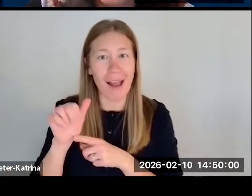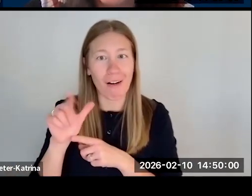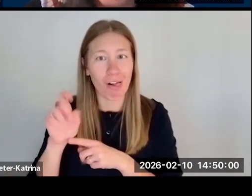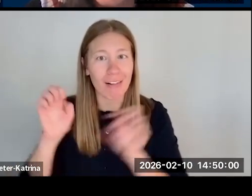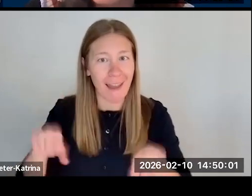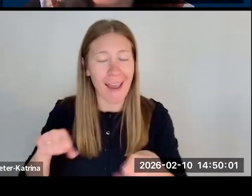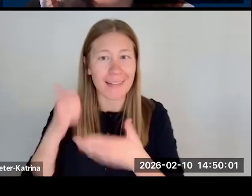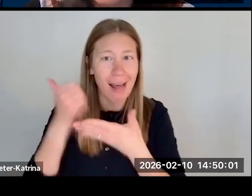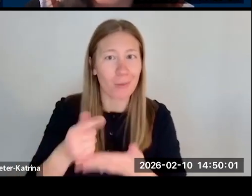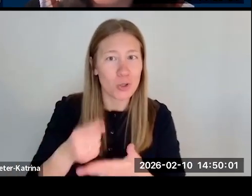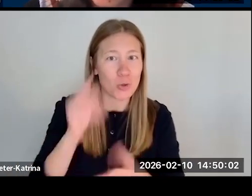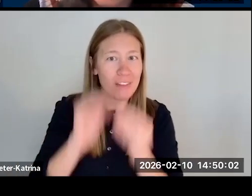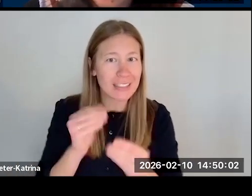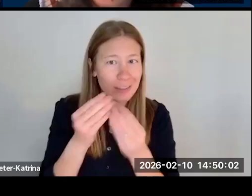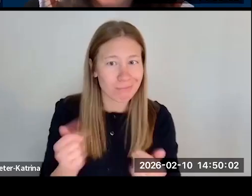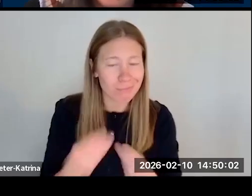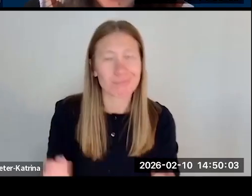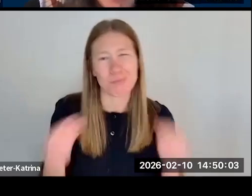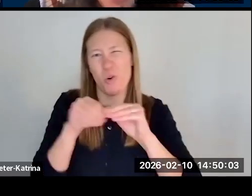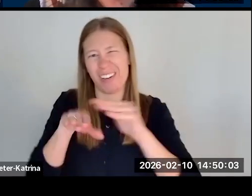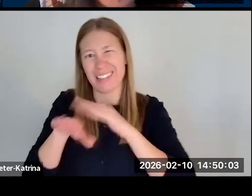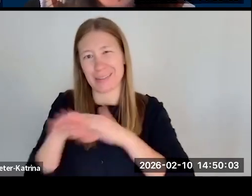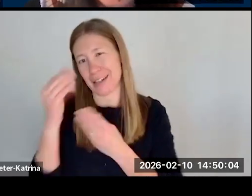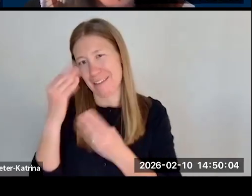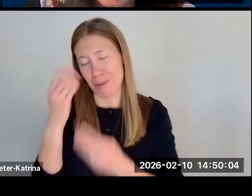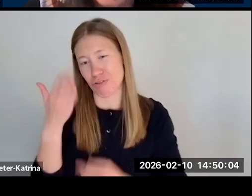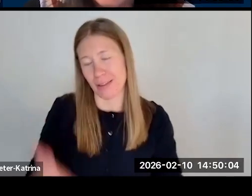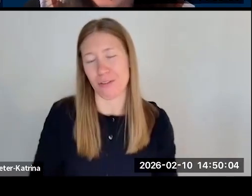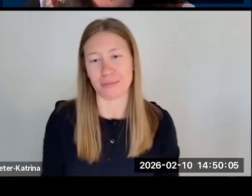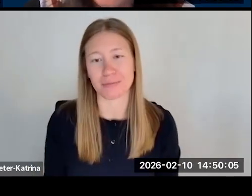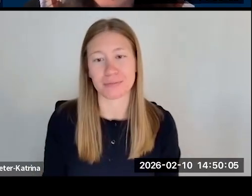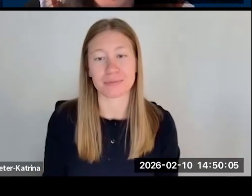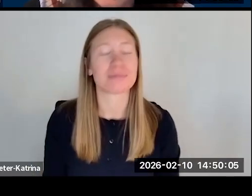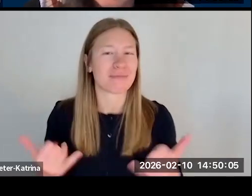and just gives you more accessibility information about it. I'm just gonna click install Grackle